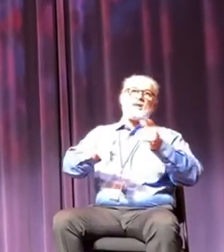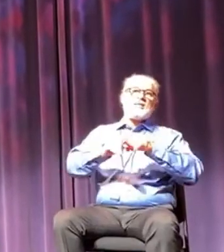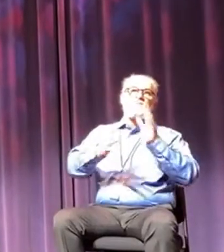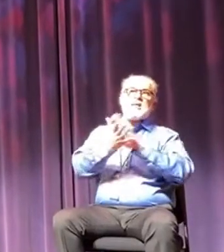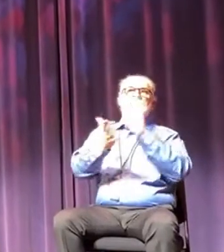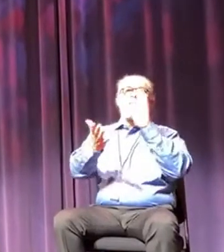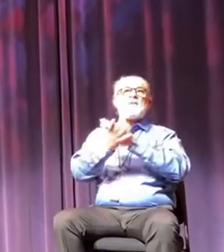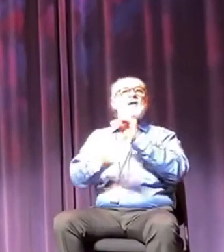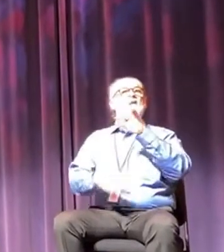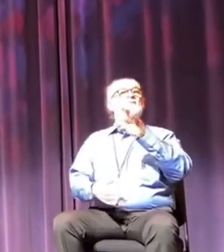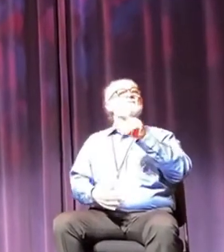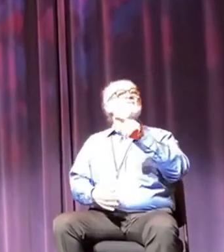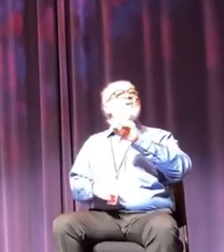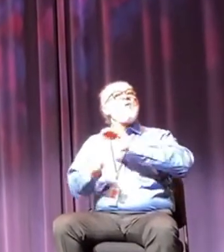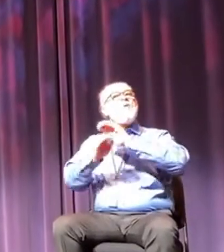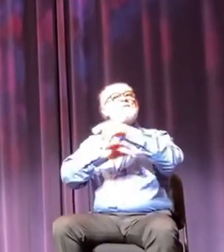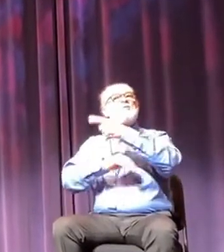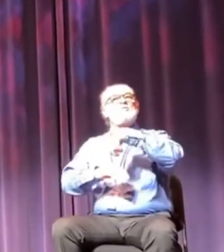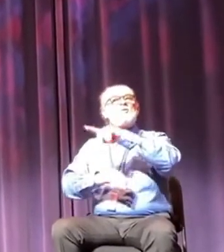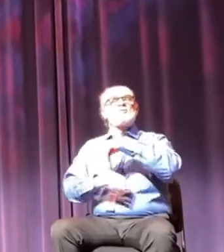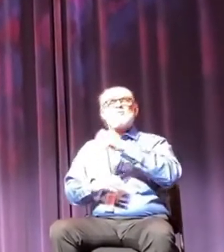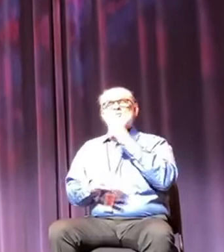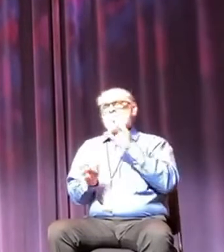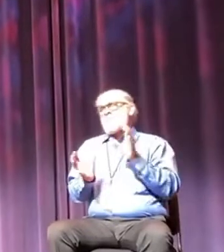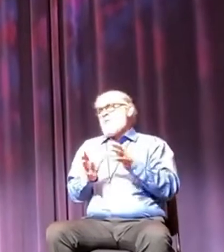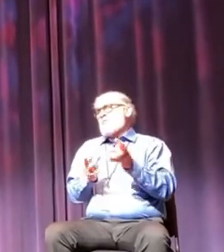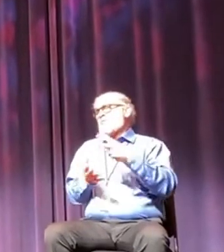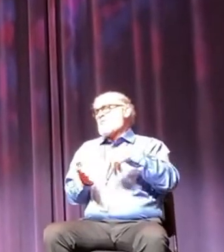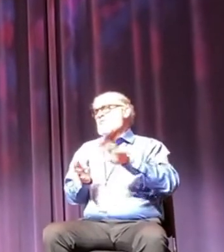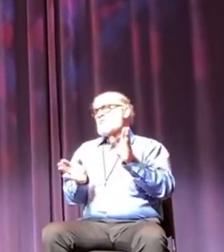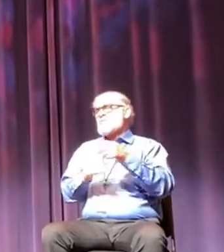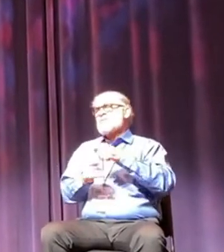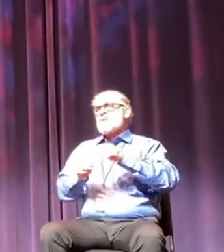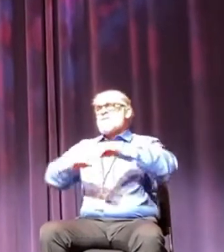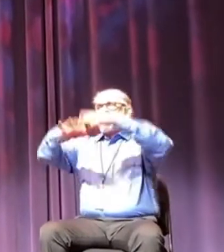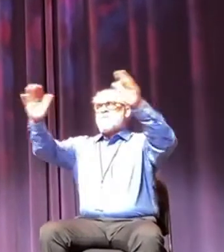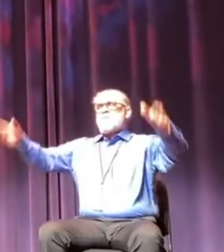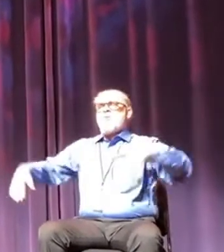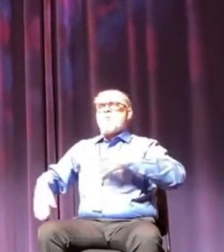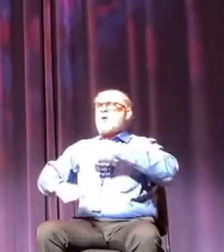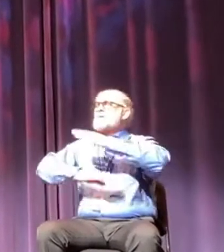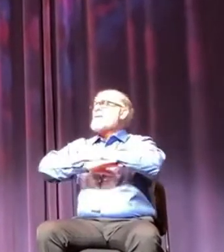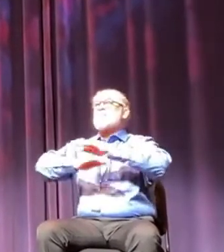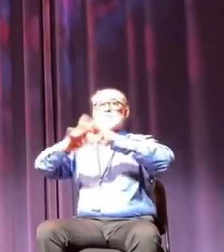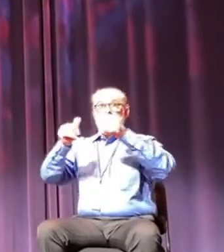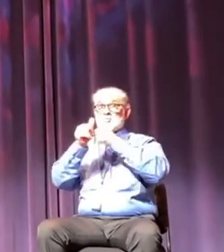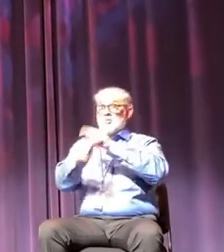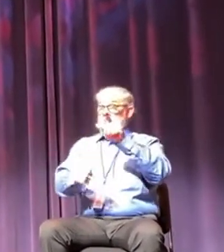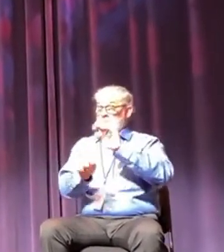The mist of him barrels over the hotel ballroom draped in white tablecloth. According to the organization's treasurer